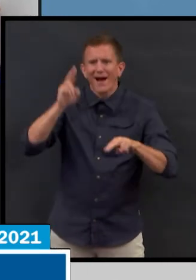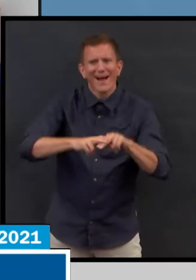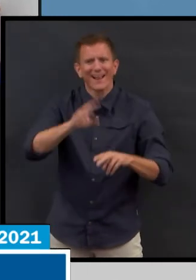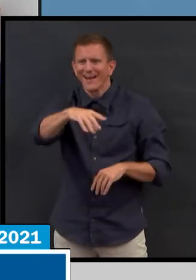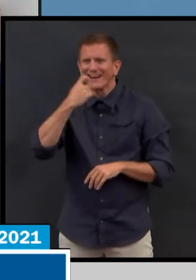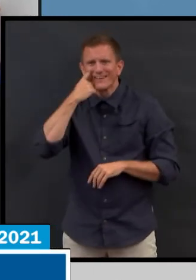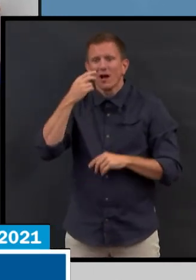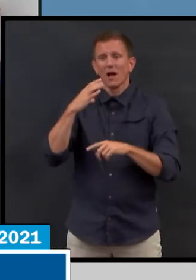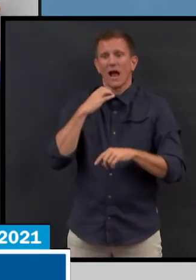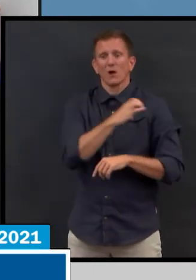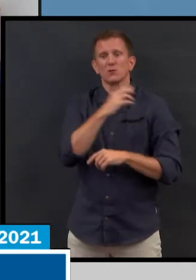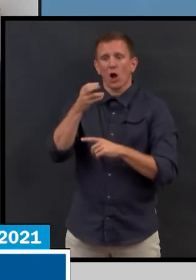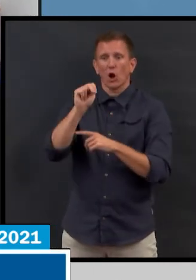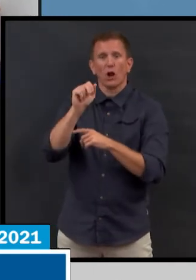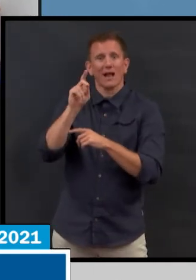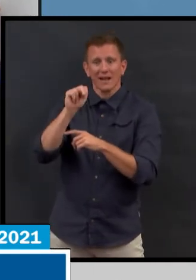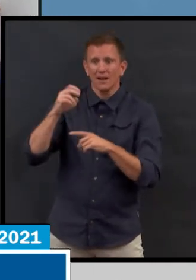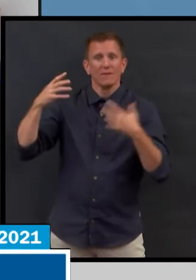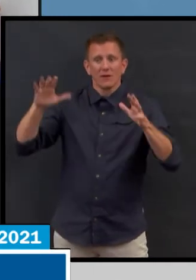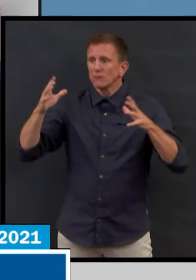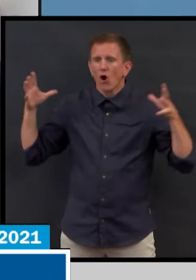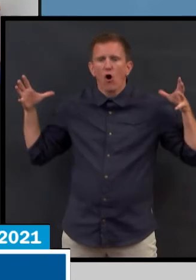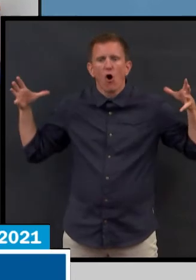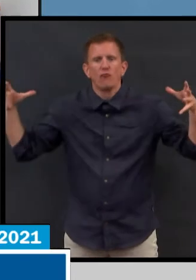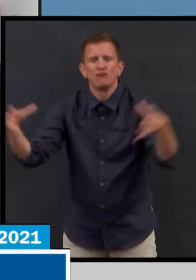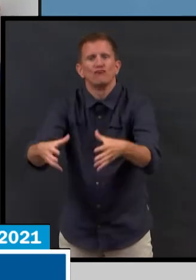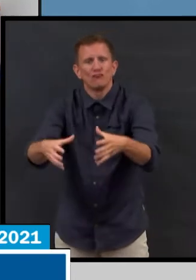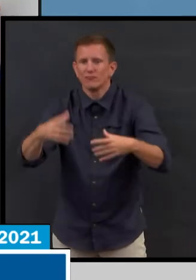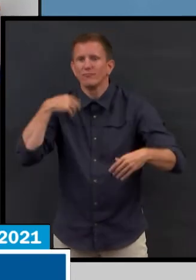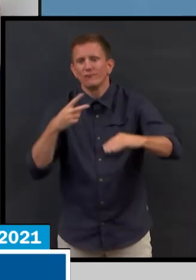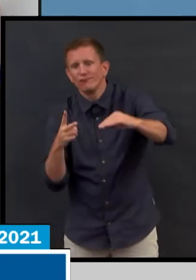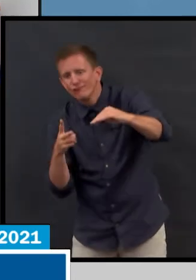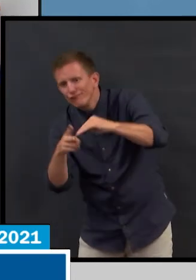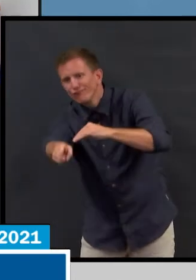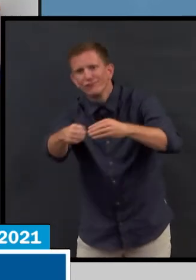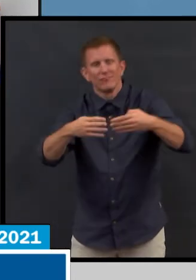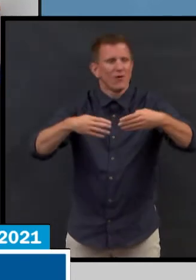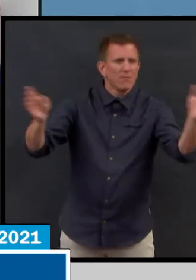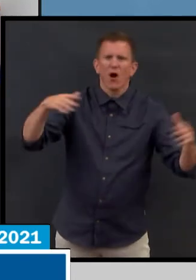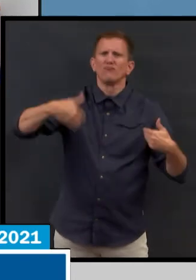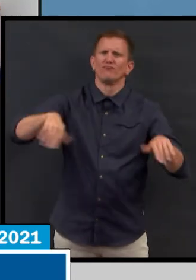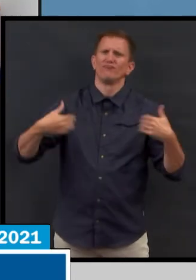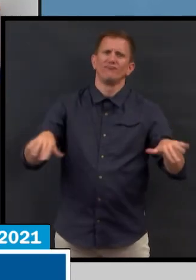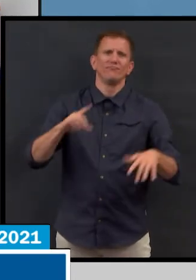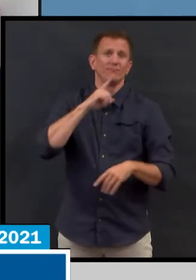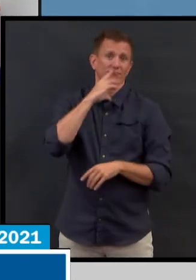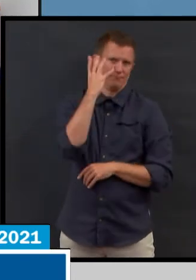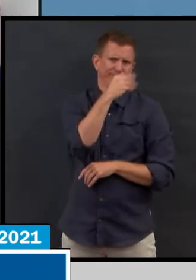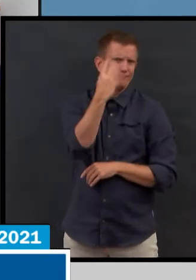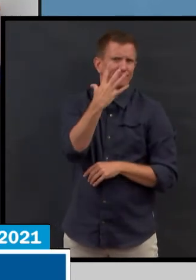it is a beautiful project by our partners at northeast denver housing center another project